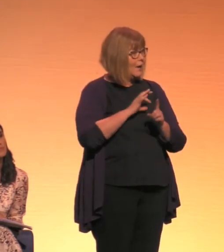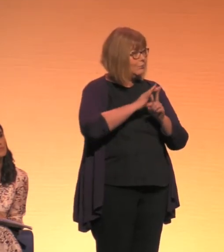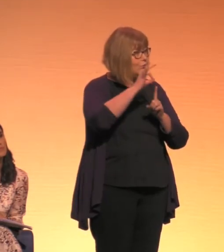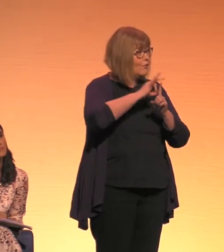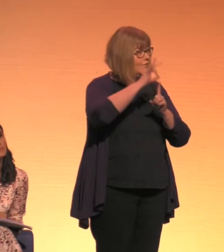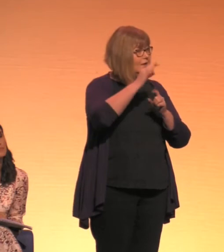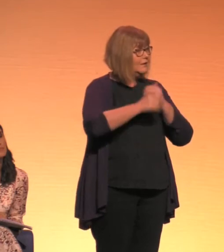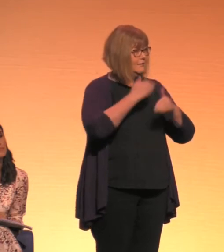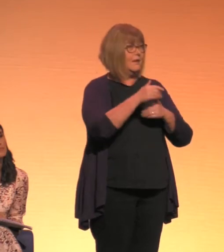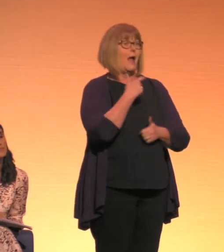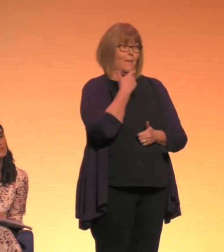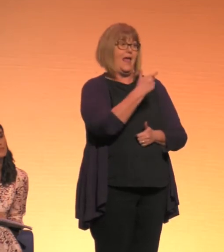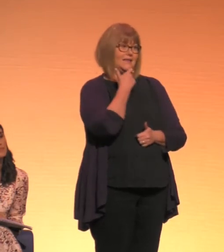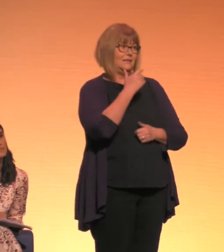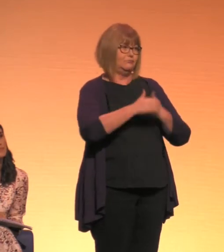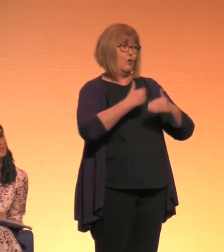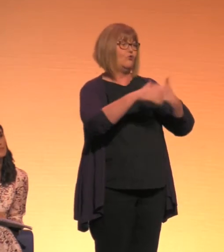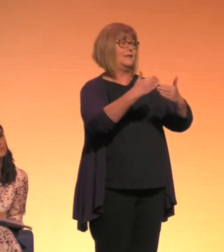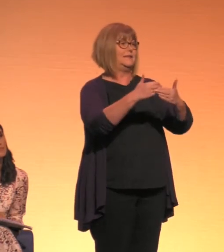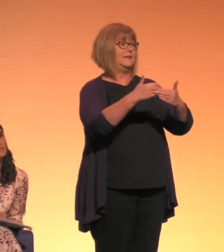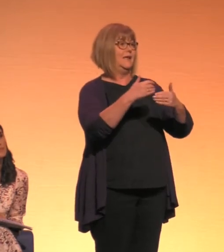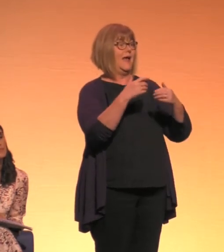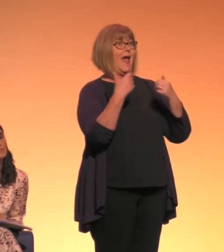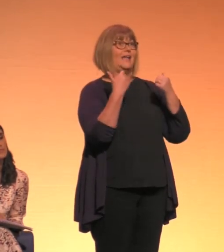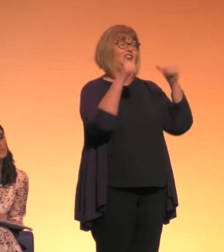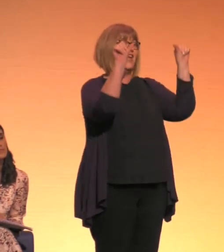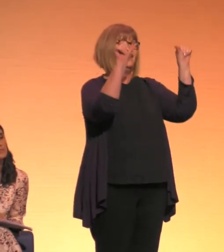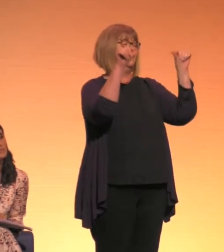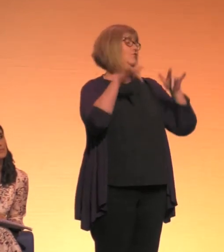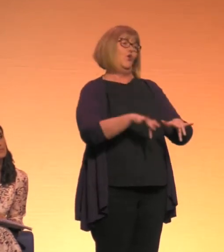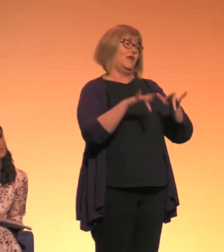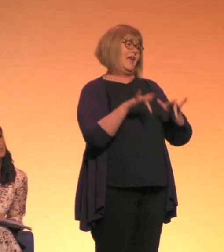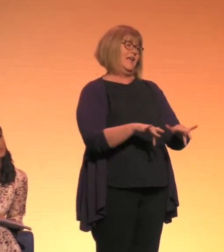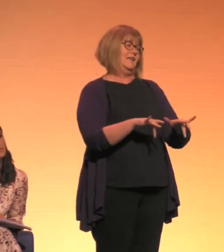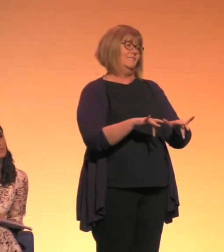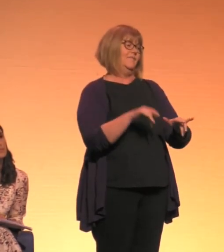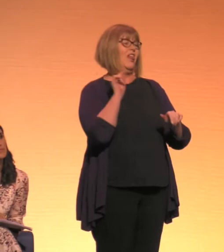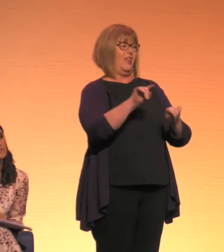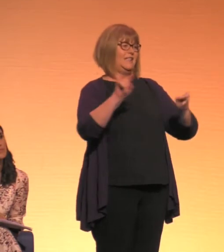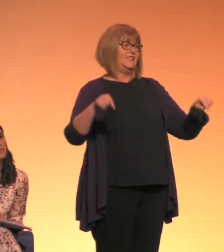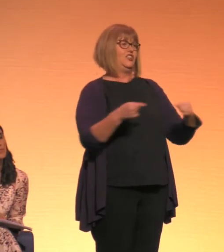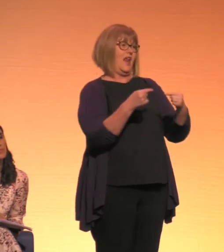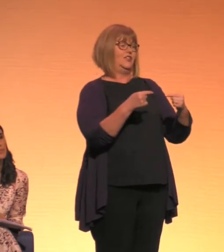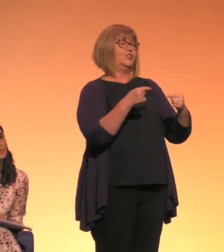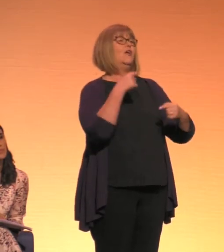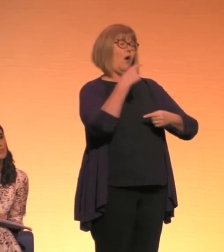Amazing progress. Are we there yet? No. Is the challenge ongoing? Yes.